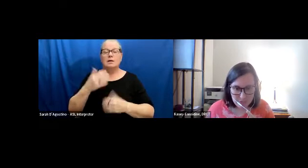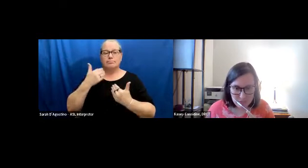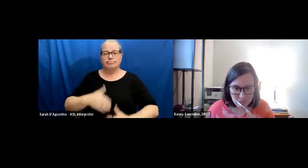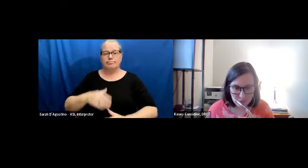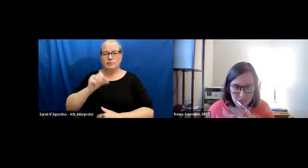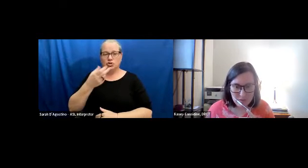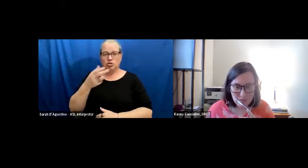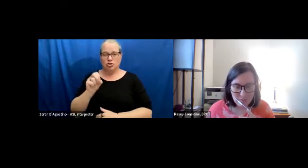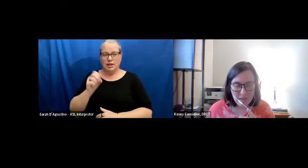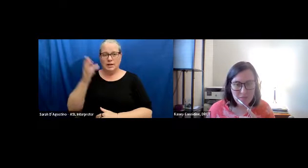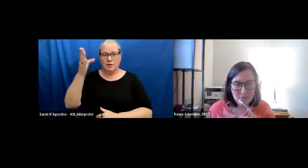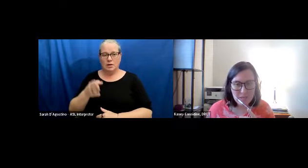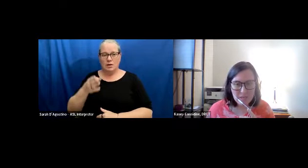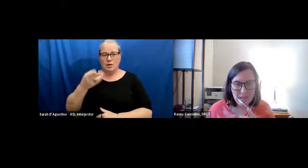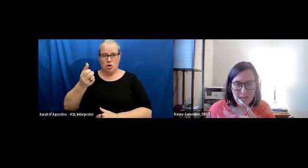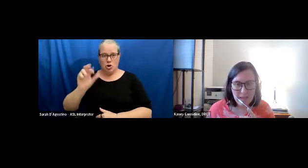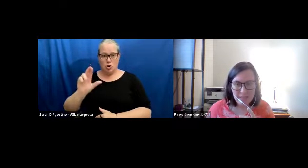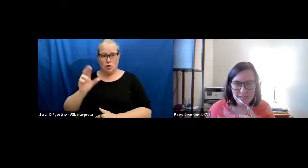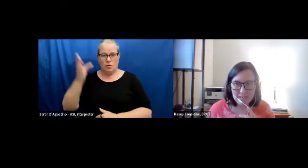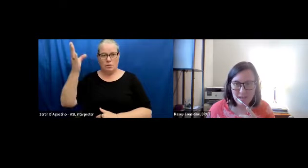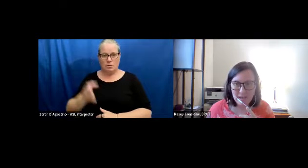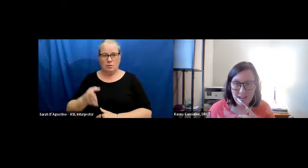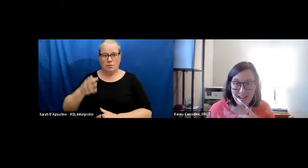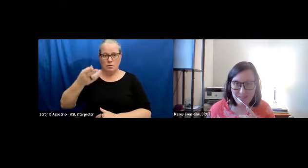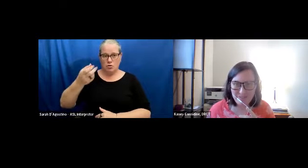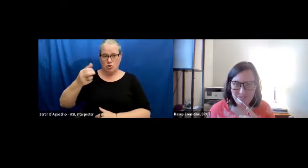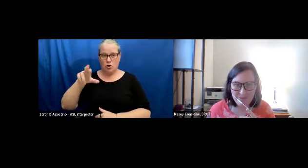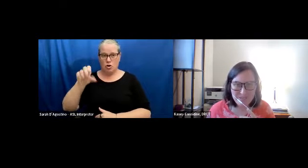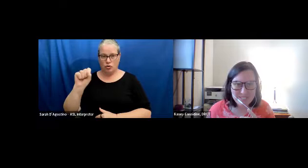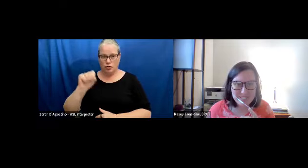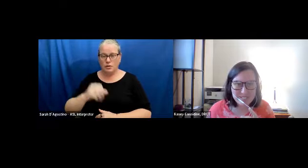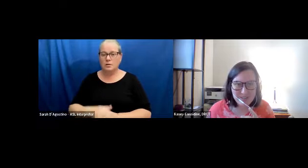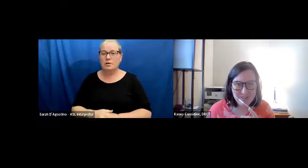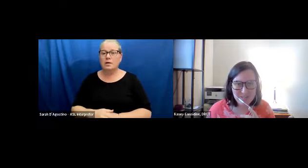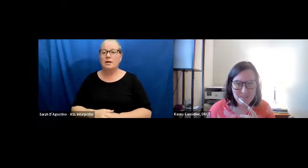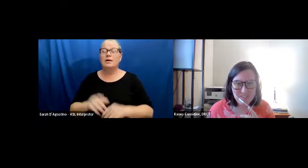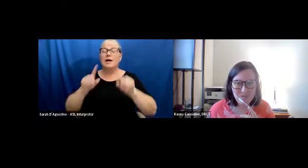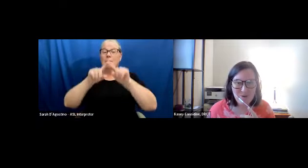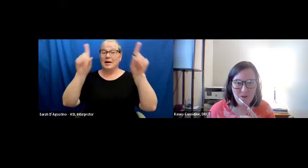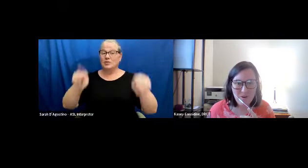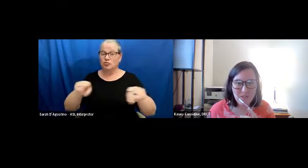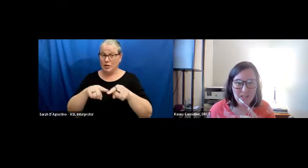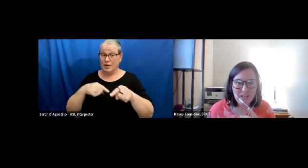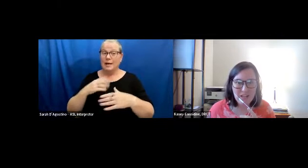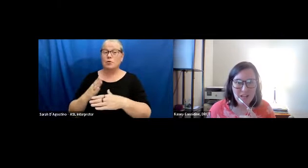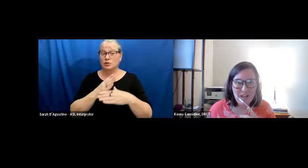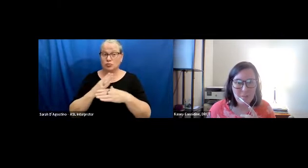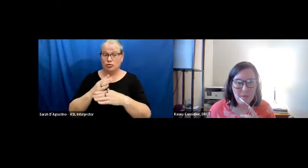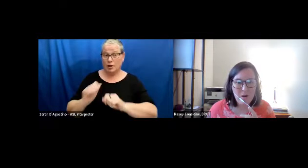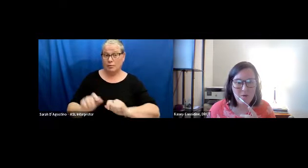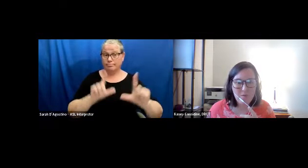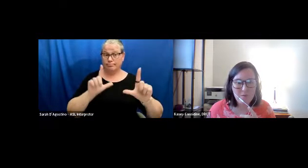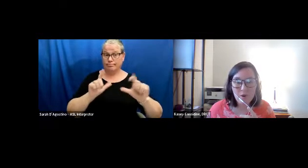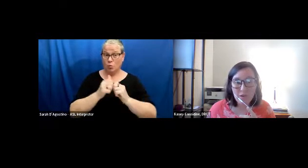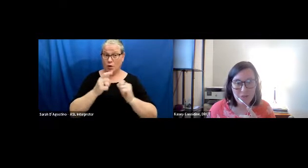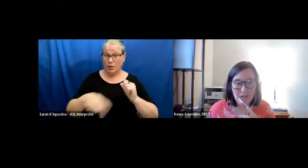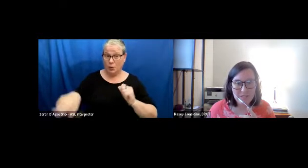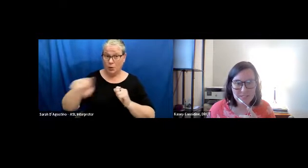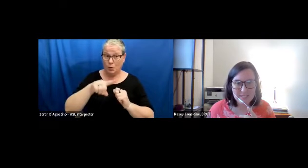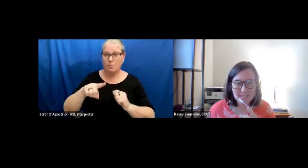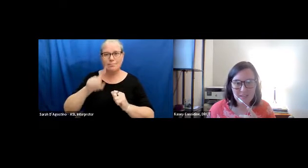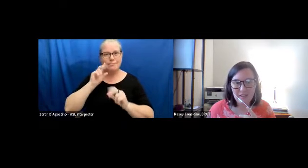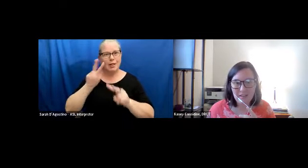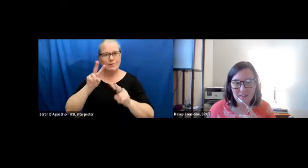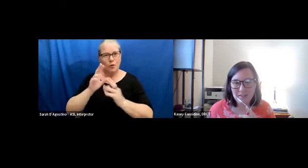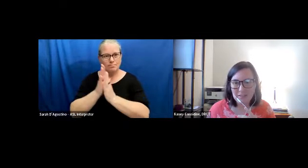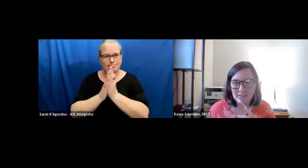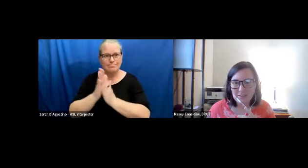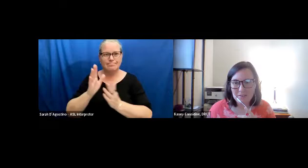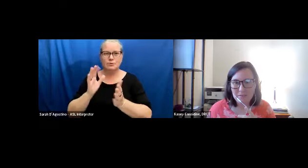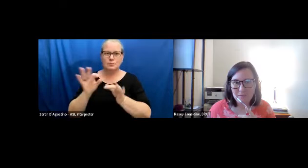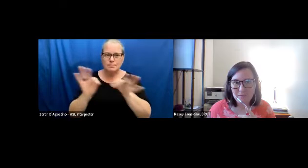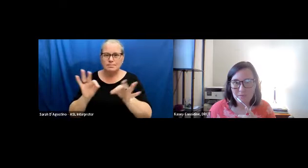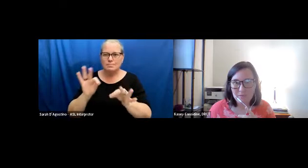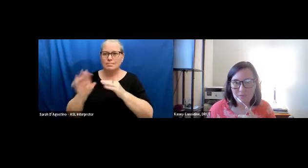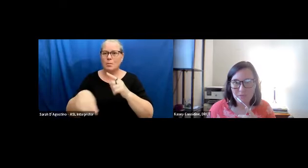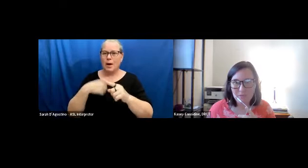my screen with everyone and i look forward to talking with you all about voting rights